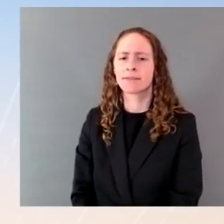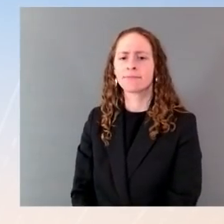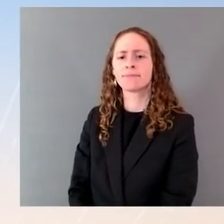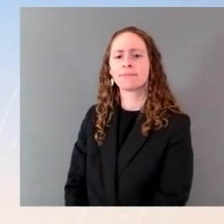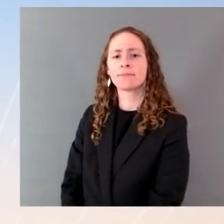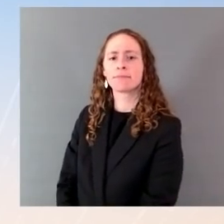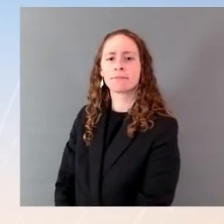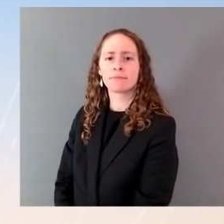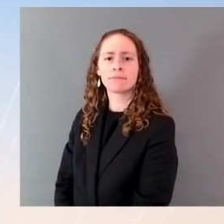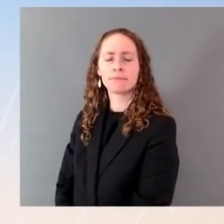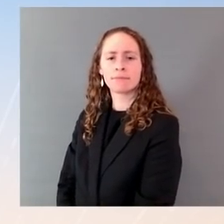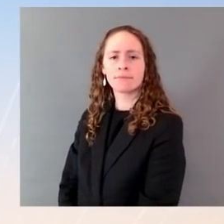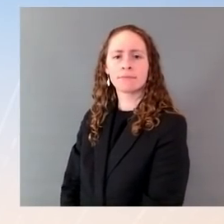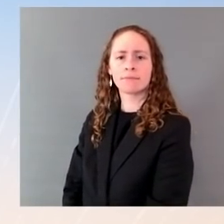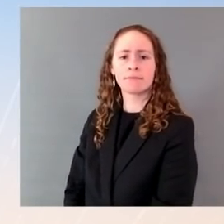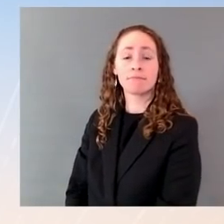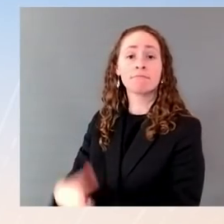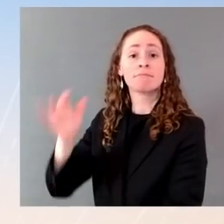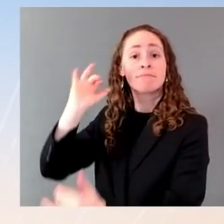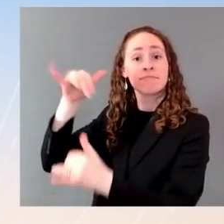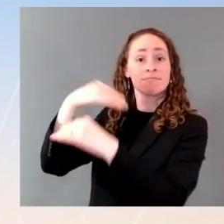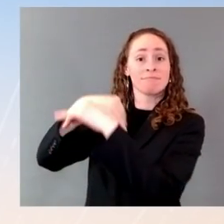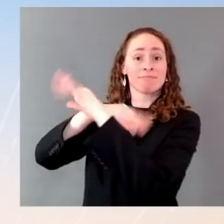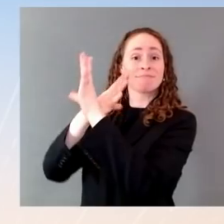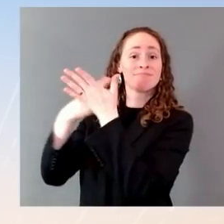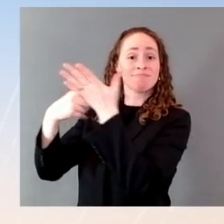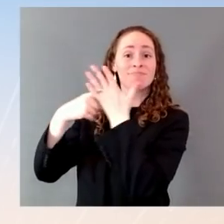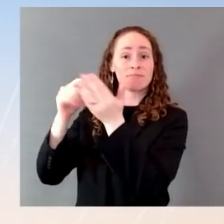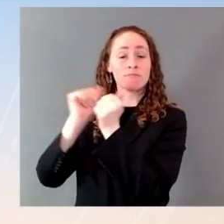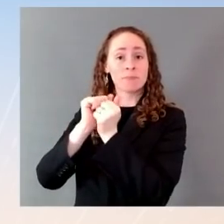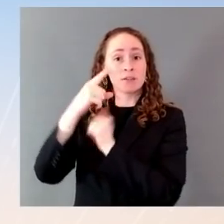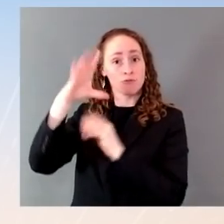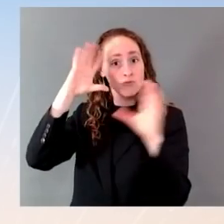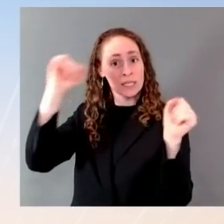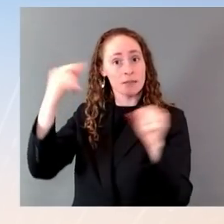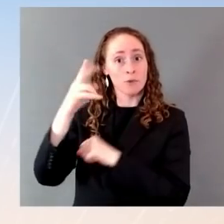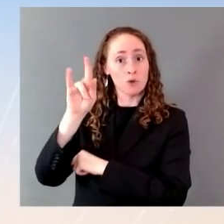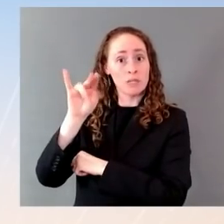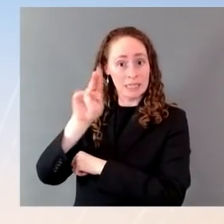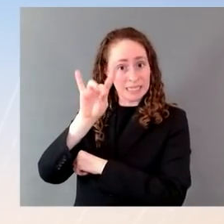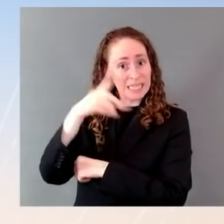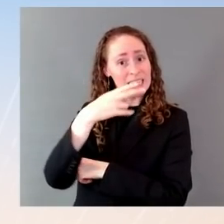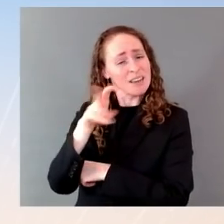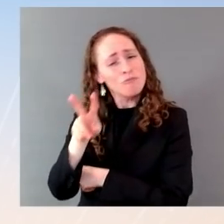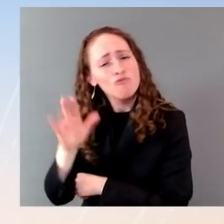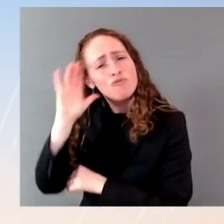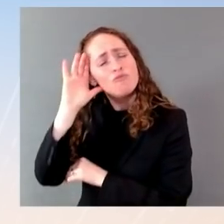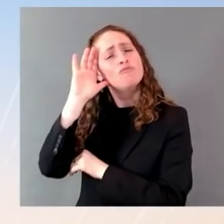Mr. Sullivan: Again, I just make it a practice not to characterize the other side's position.